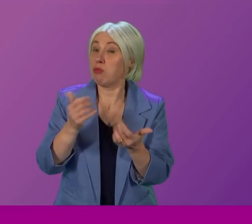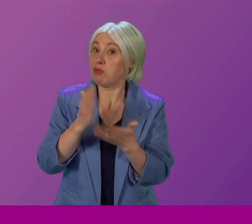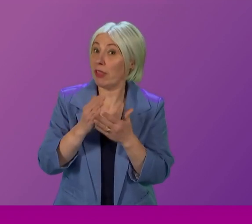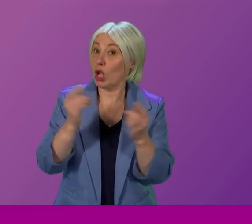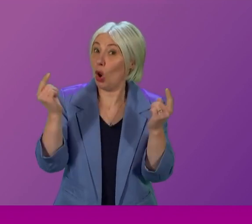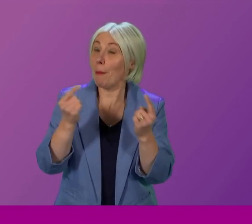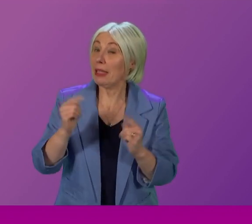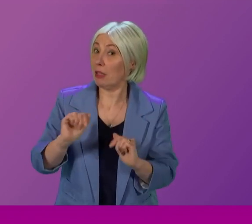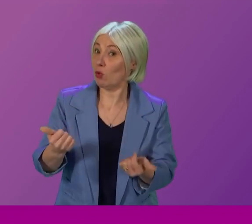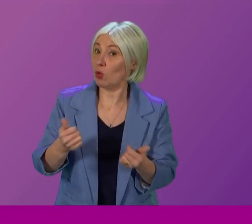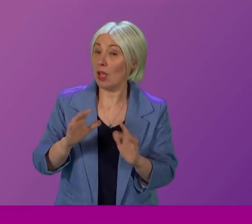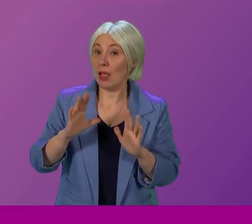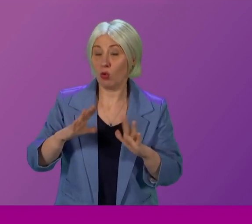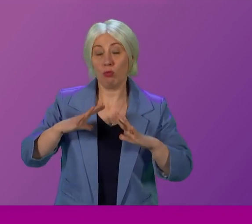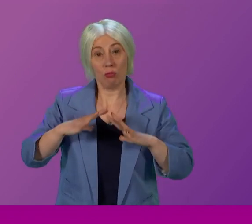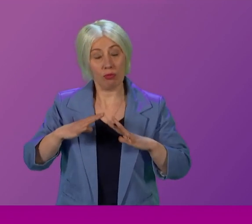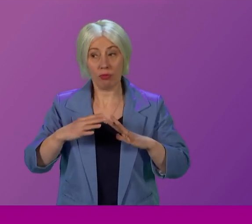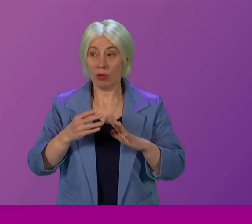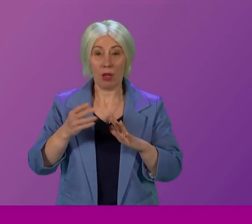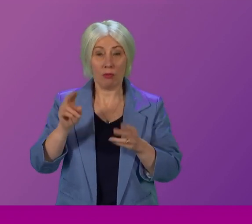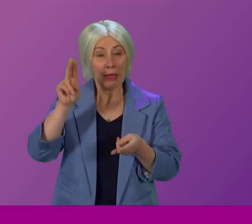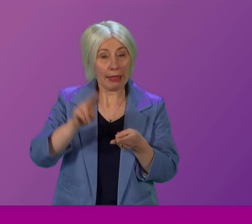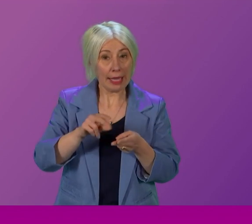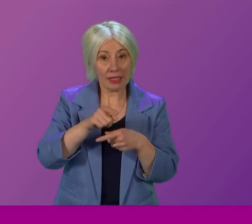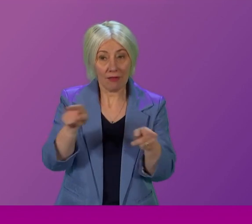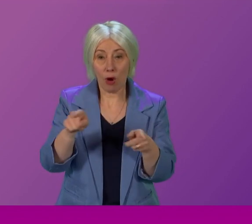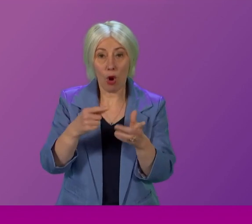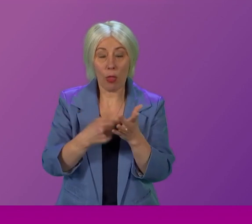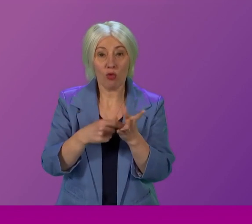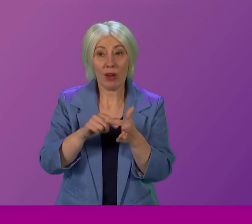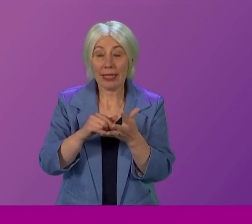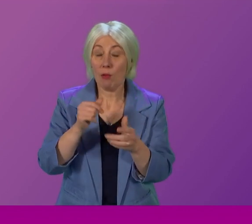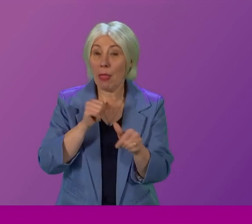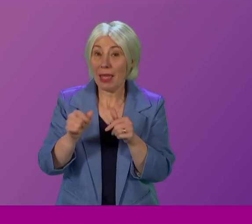including reliefs for businesses from business rates, of any country in the UK. We will continue